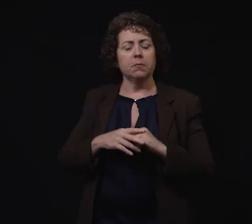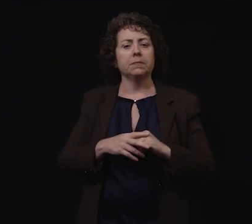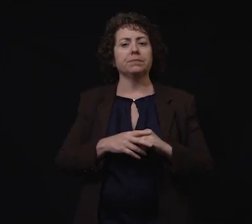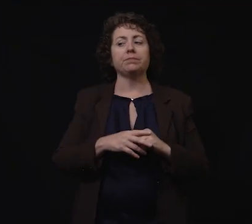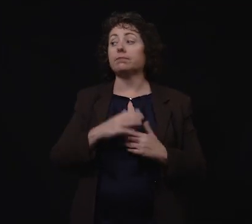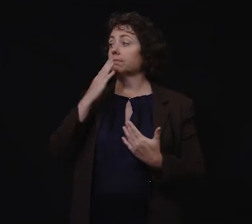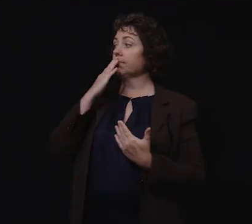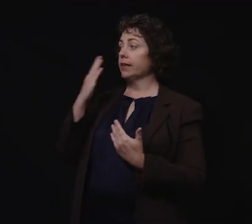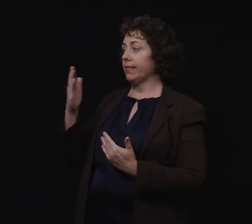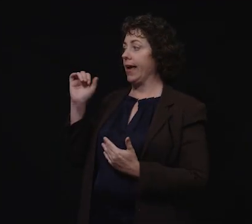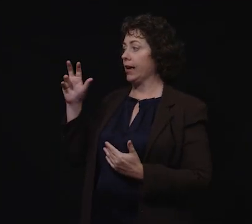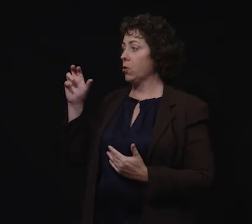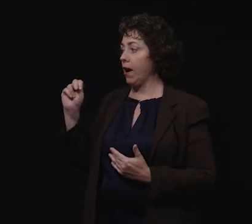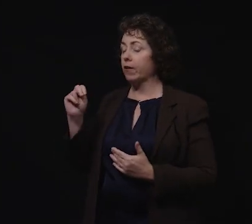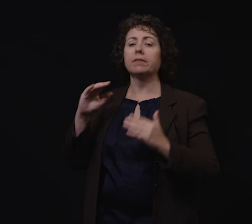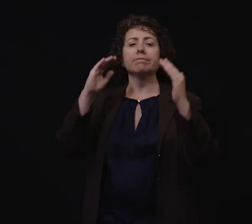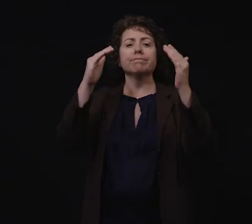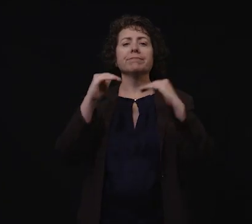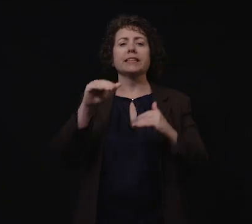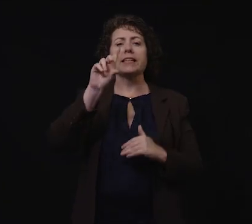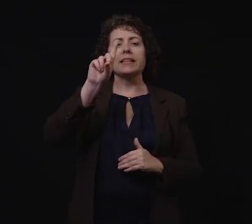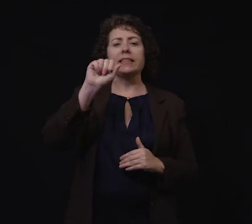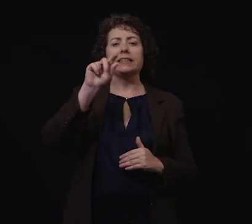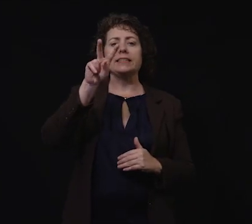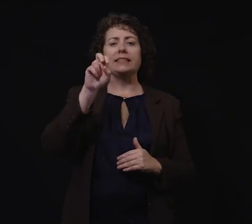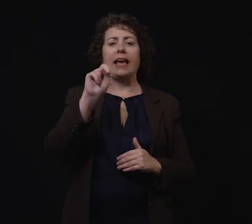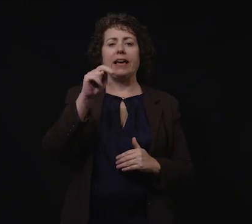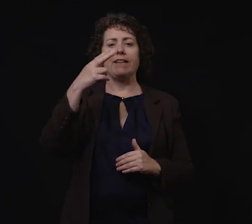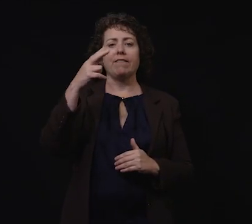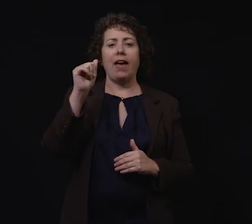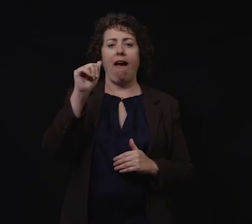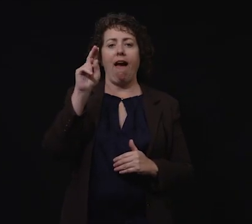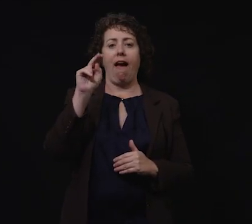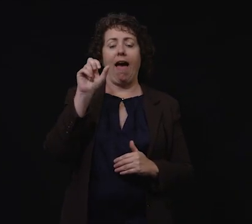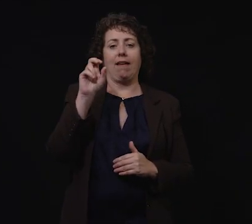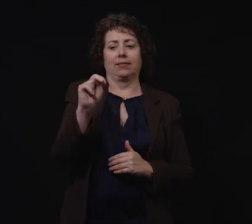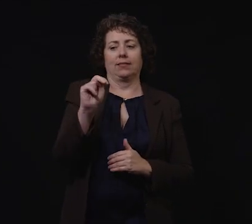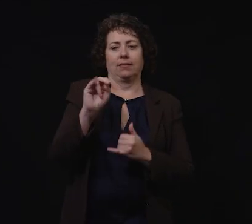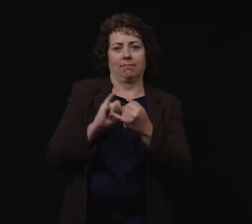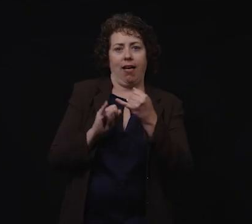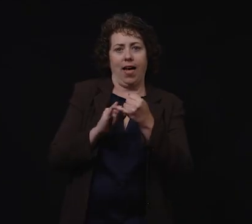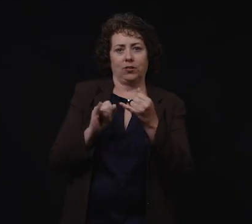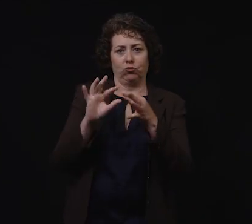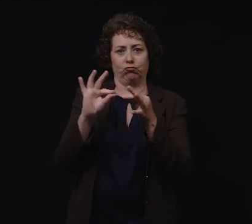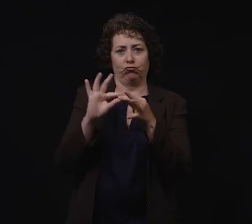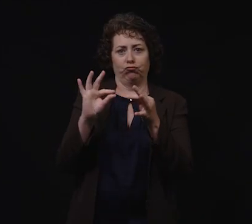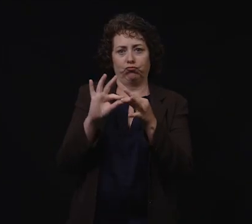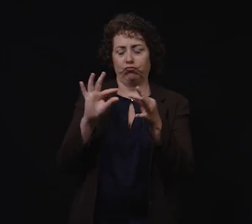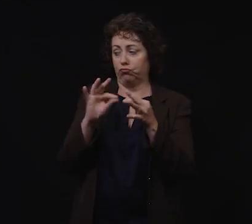Finally, I'm going to ask Dave Hanson our city manager to step forward and close out this session. Mr. Manager. Thanks, Steve